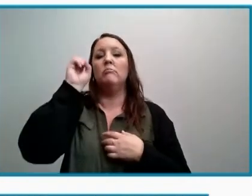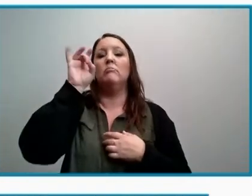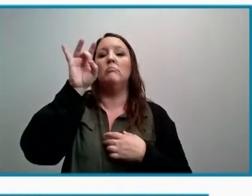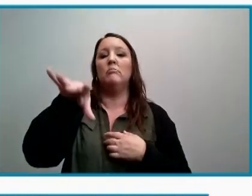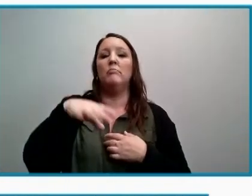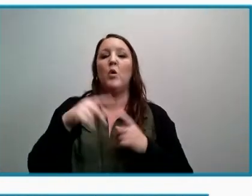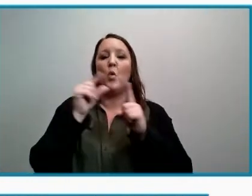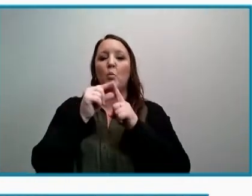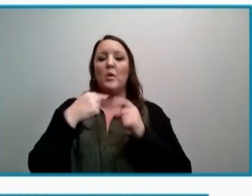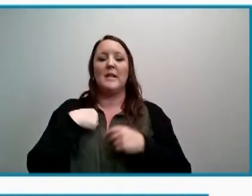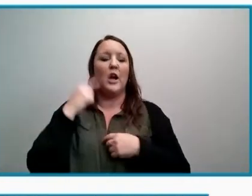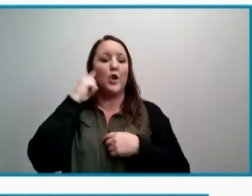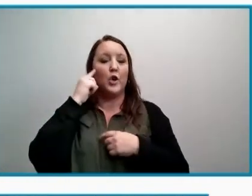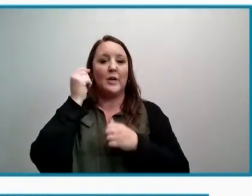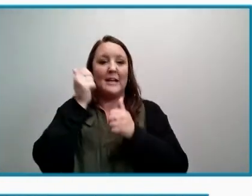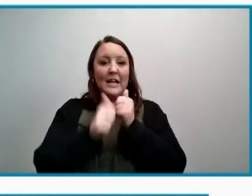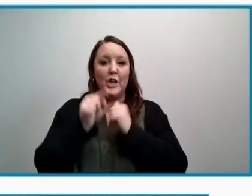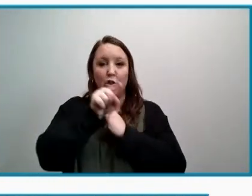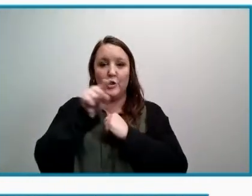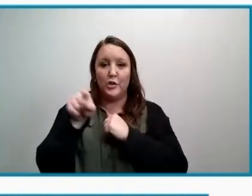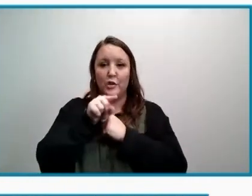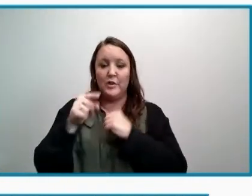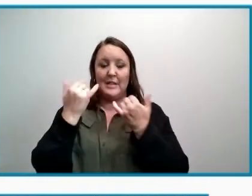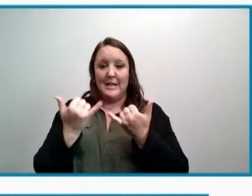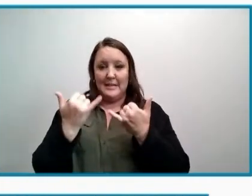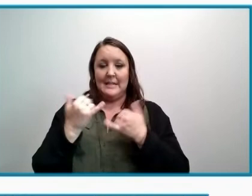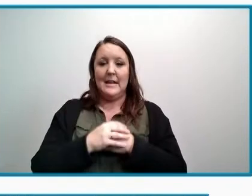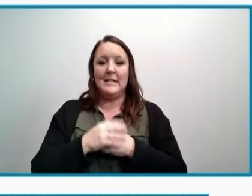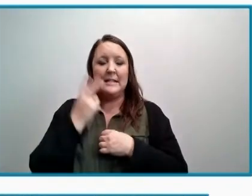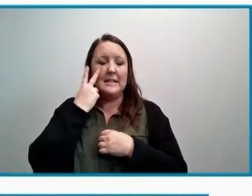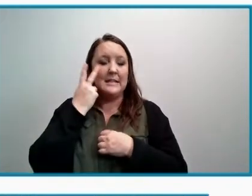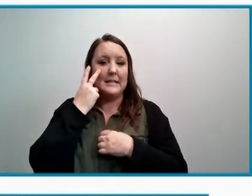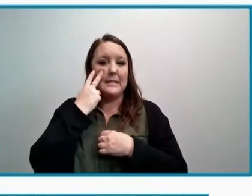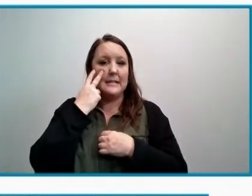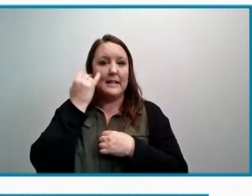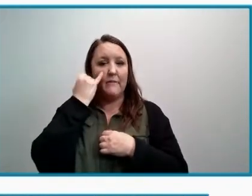you use today to see if, if we can get to some really key takeaways.